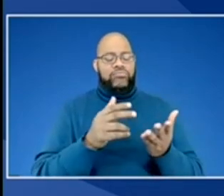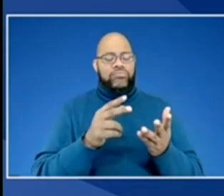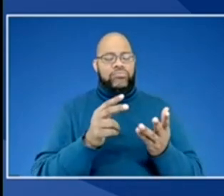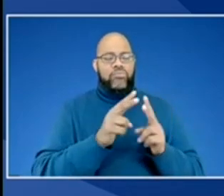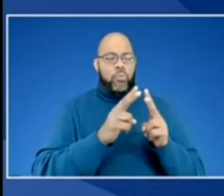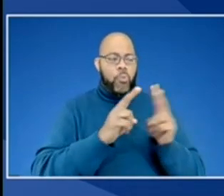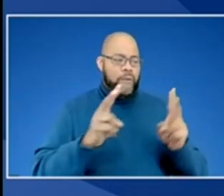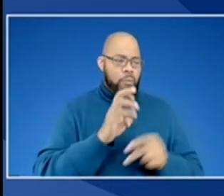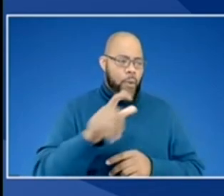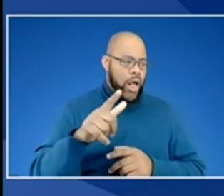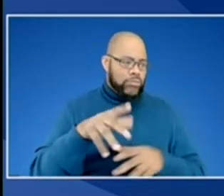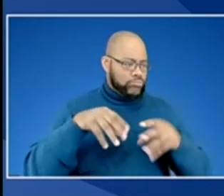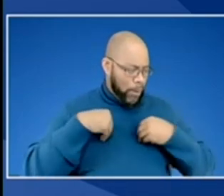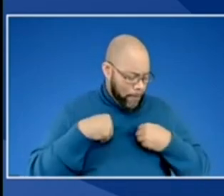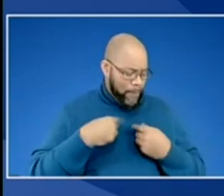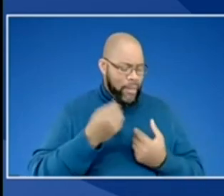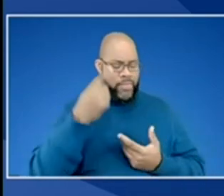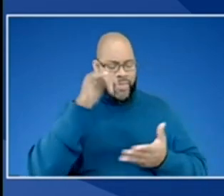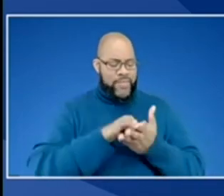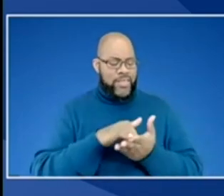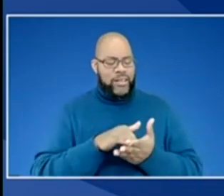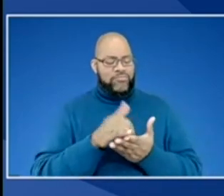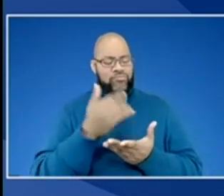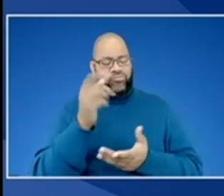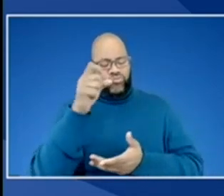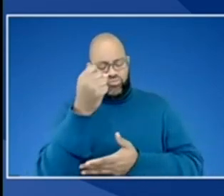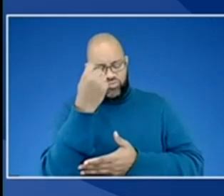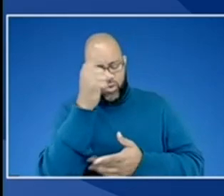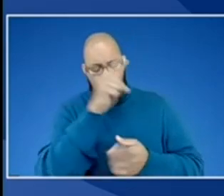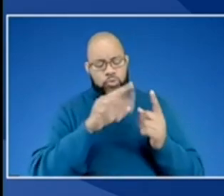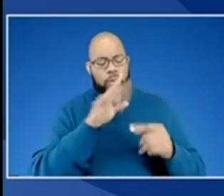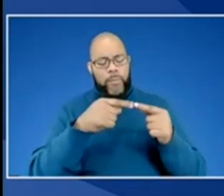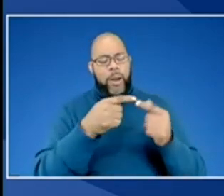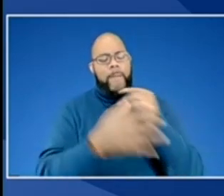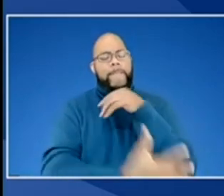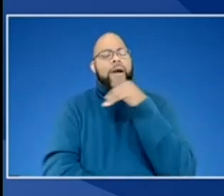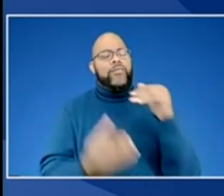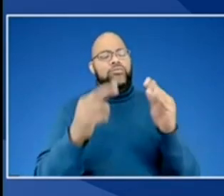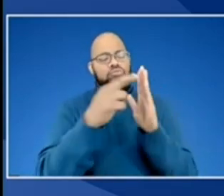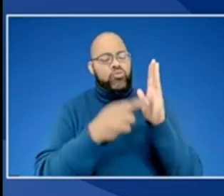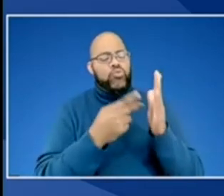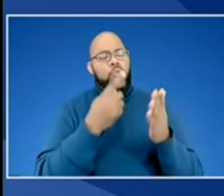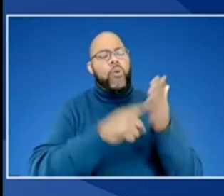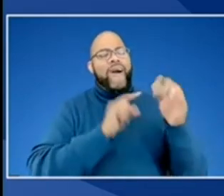And I think it's important to know when we talk about the poverty guidelines, what actual dollars we're talking about.